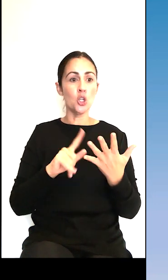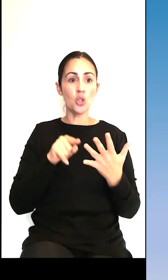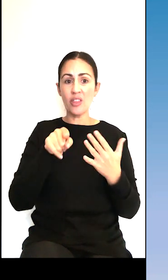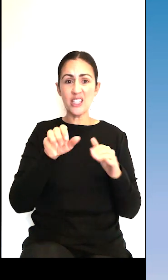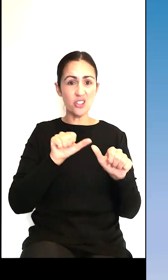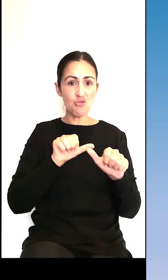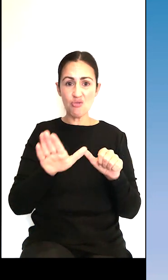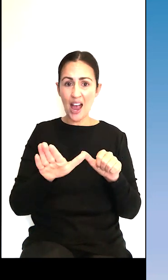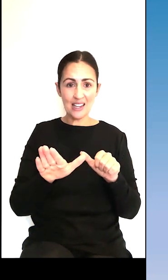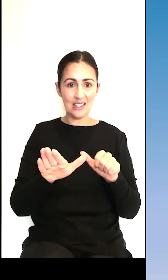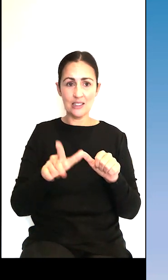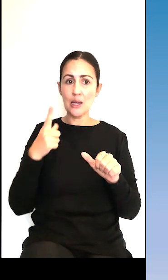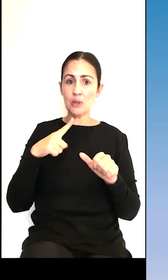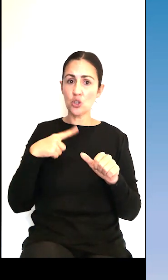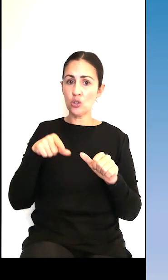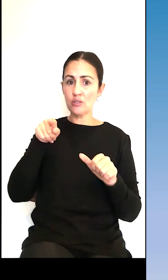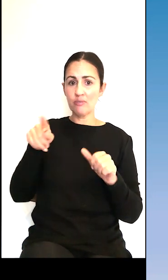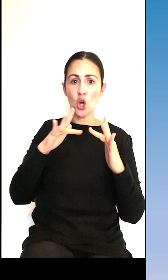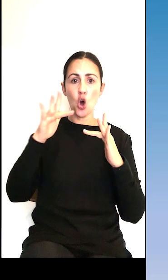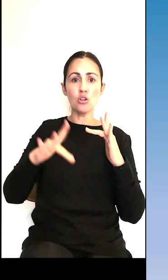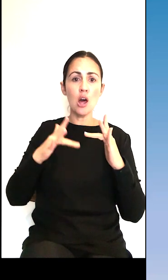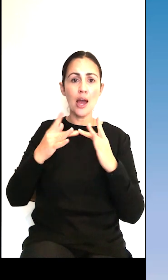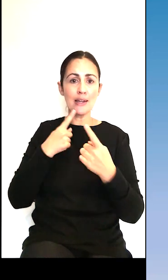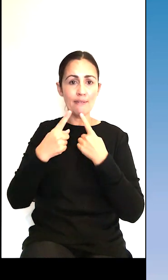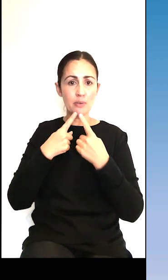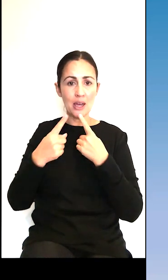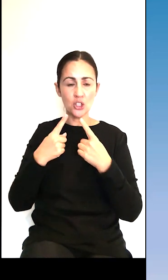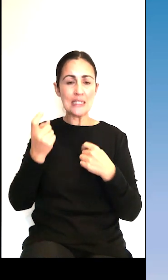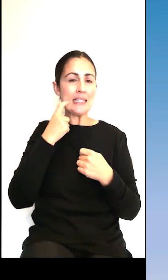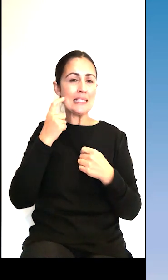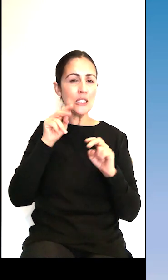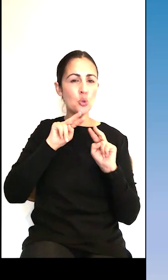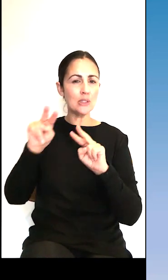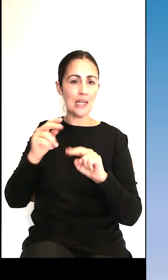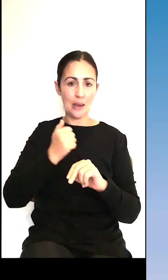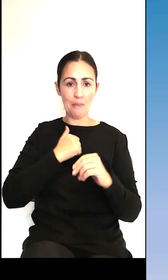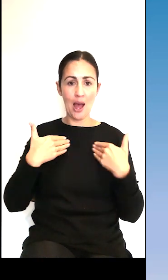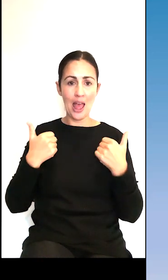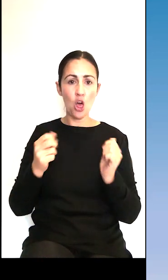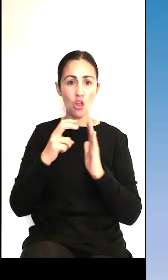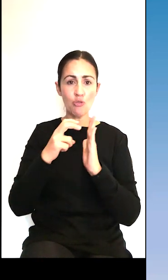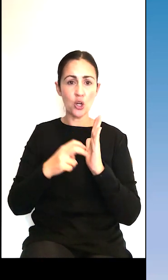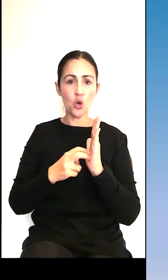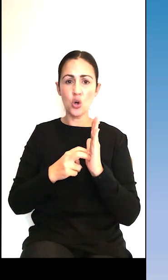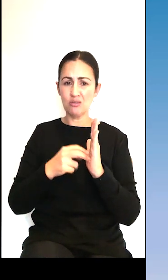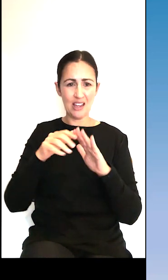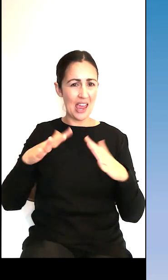your GP center is closed, the normal pharmacy is closed, but the My Health Record is still available to access that important information